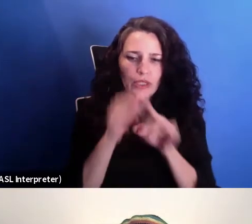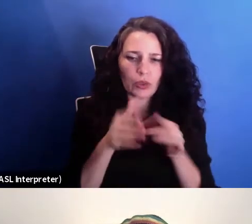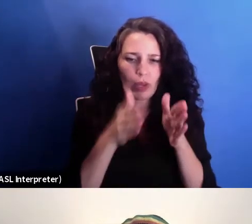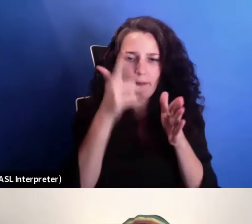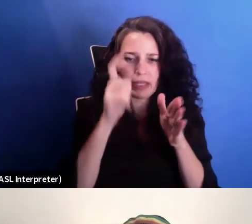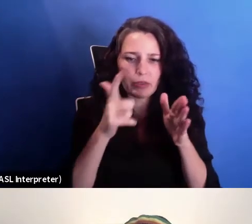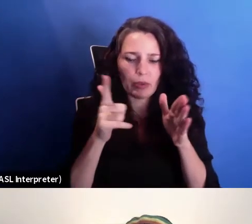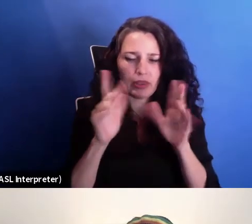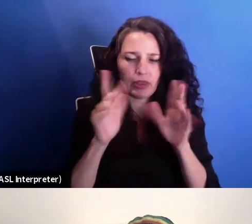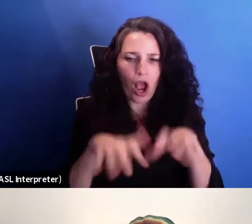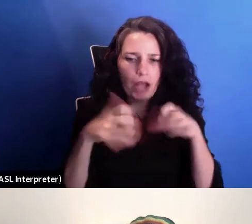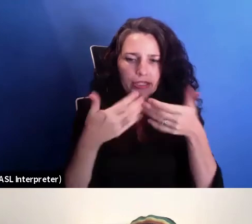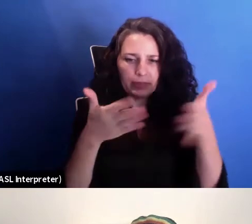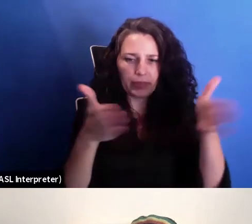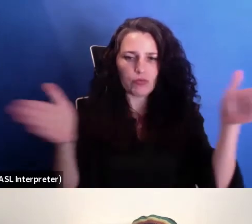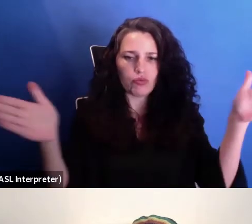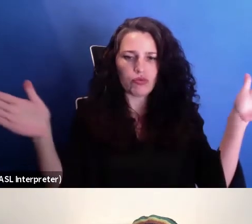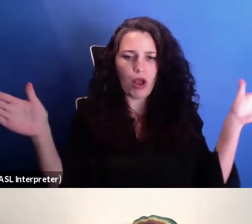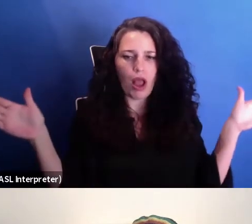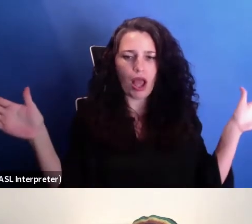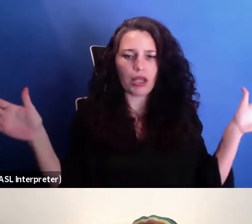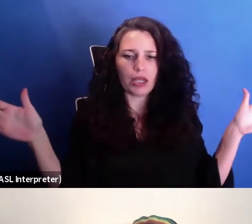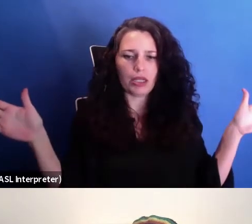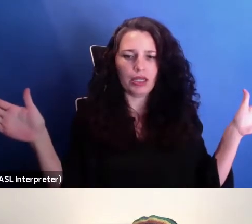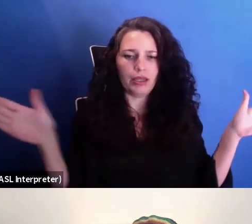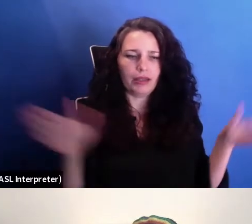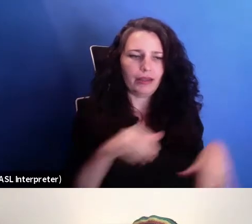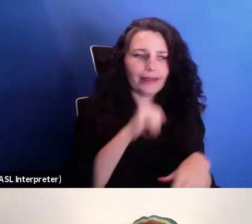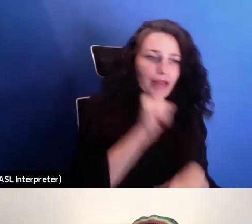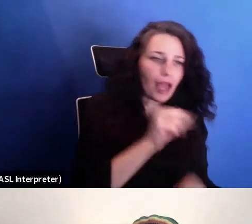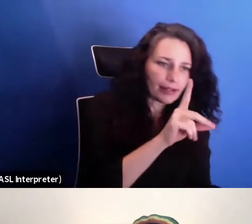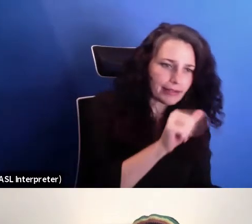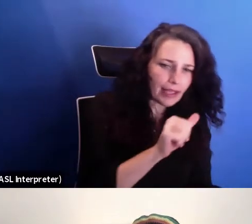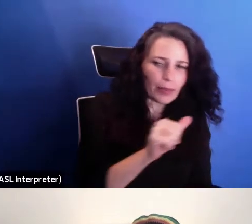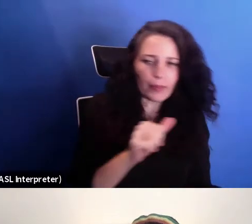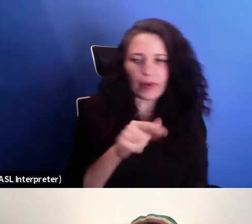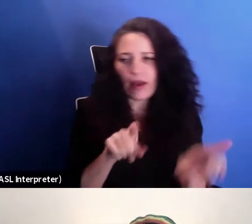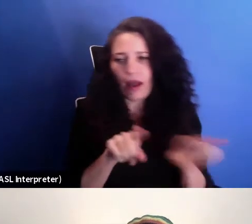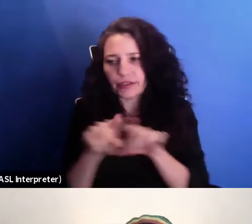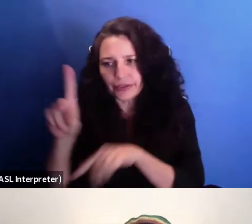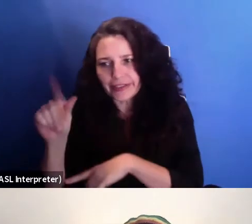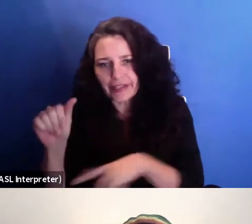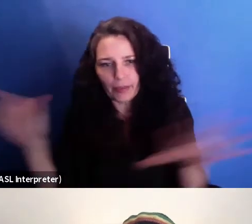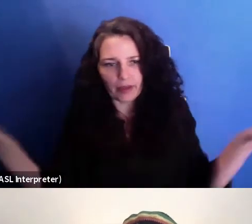and we wanted non-disabled people to be brought along but we wanted people from the disability community